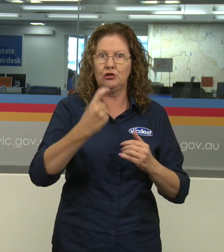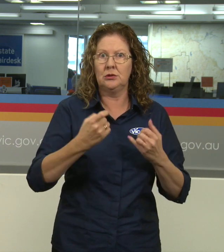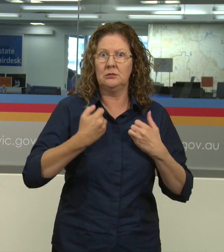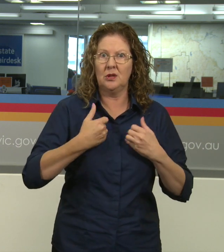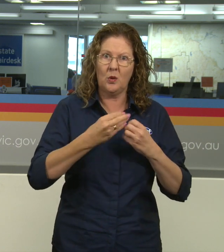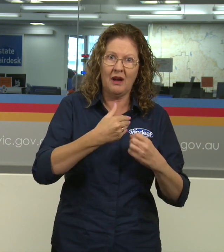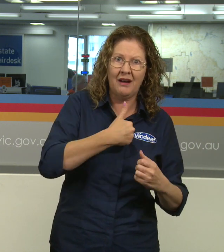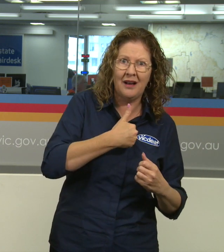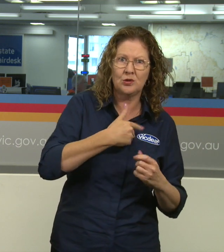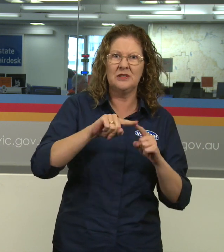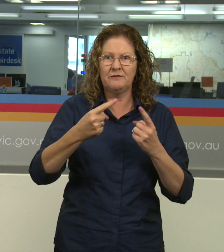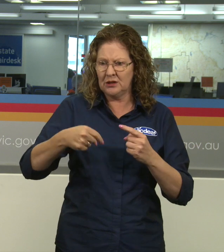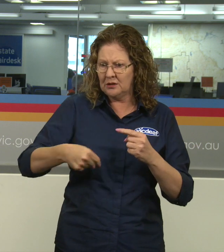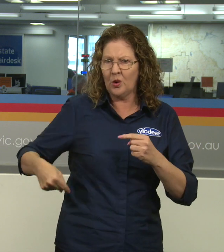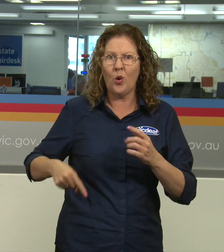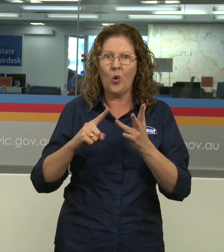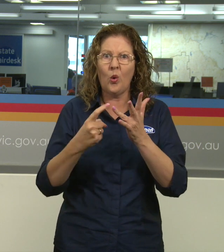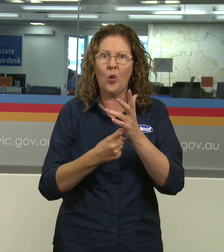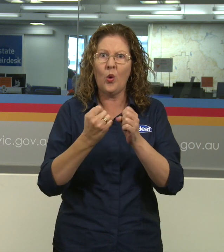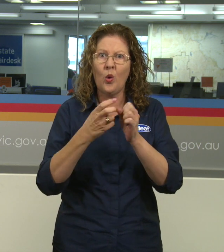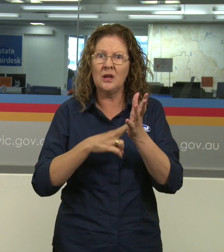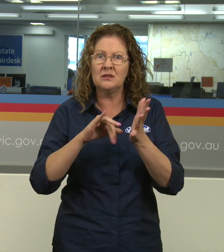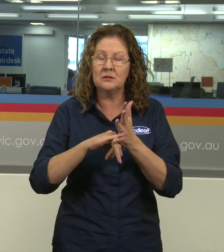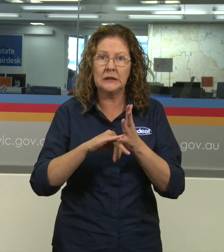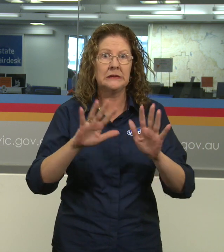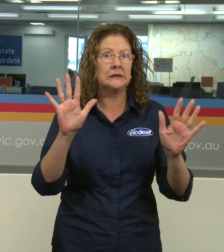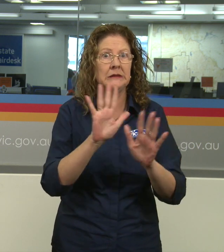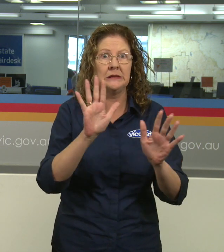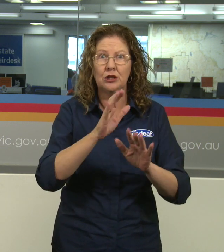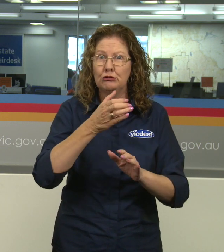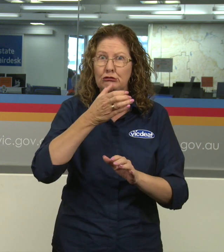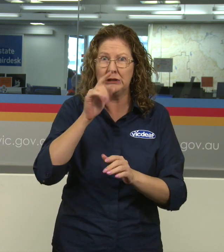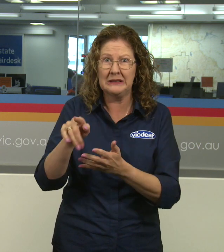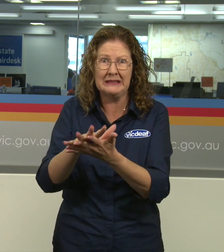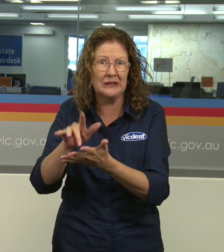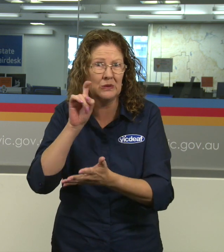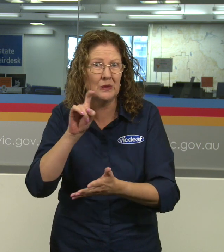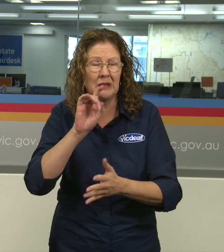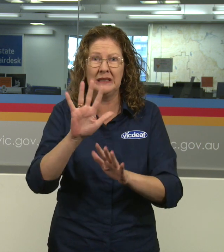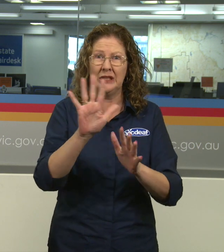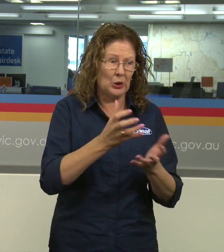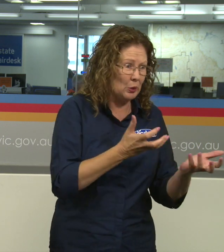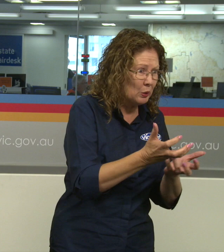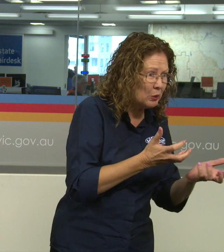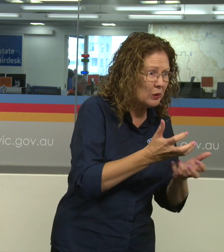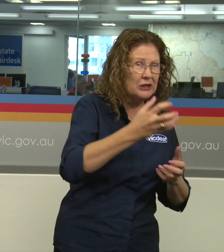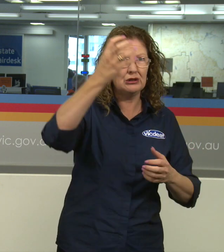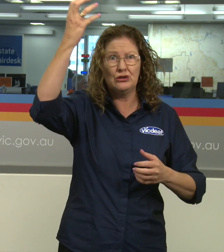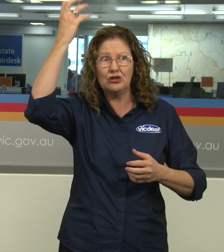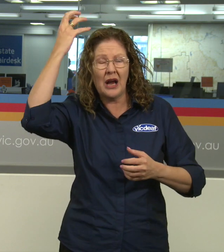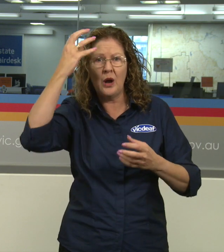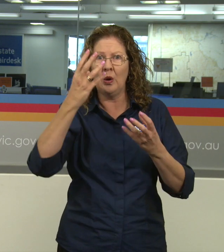So, don’t drink affected water, don’t cook, wash or shower in affected water.